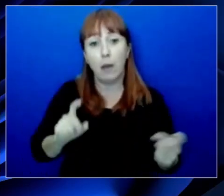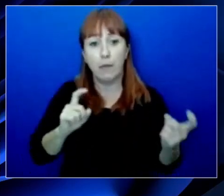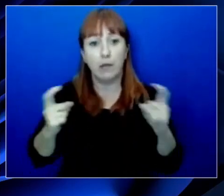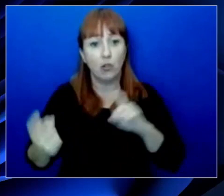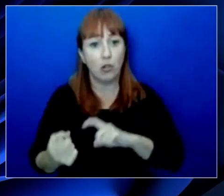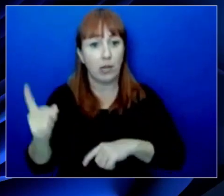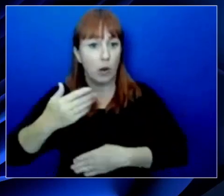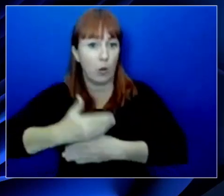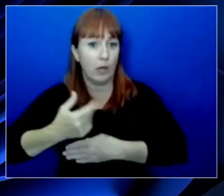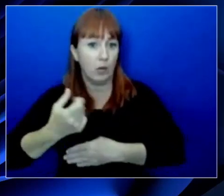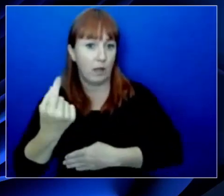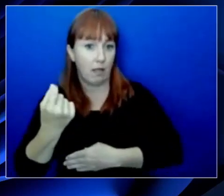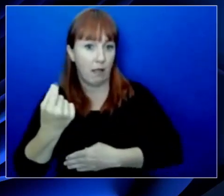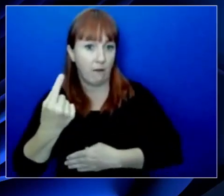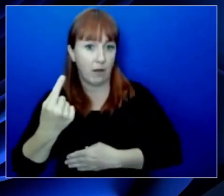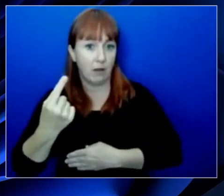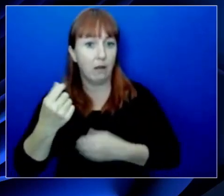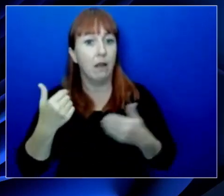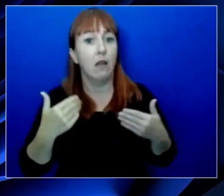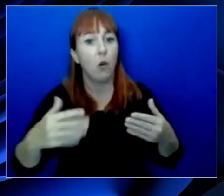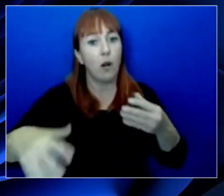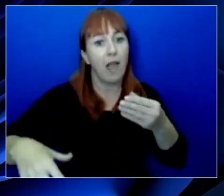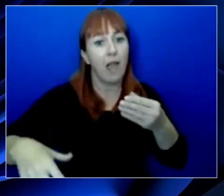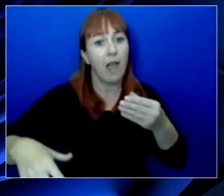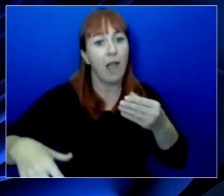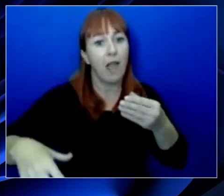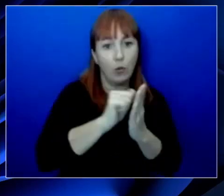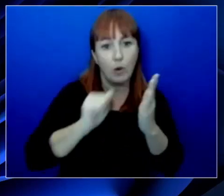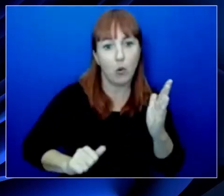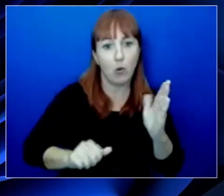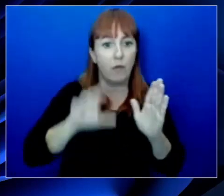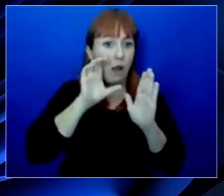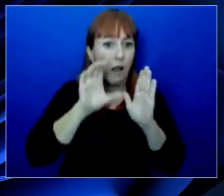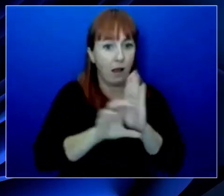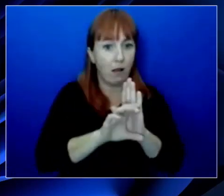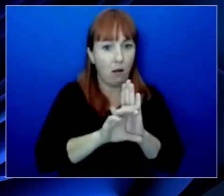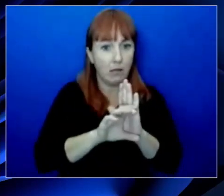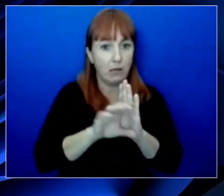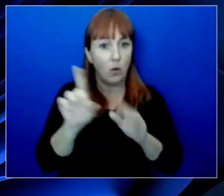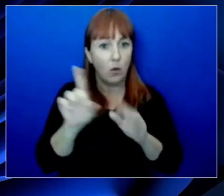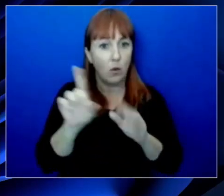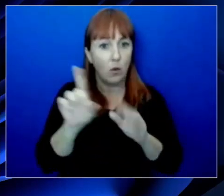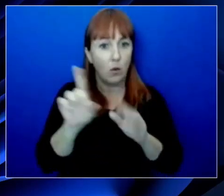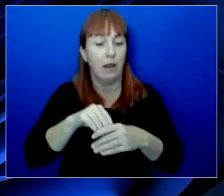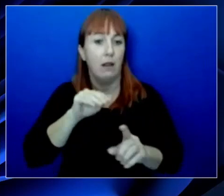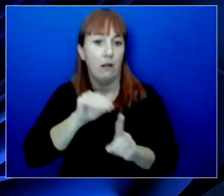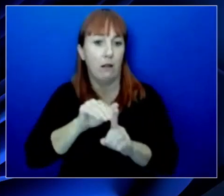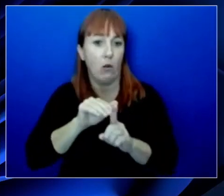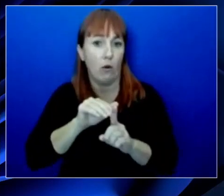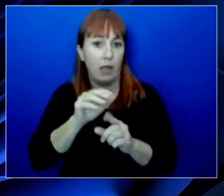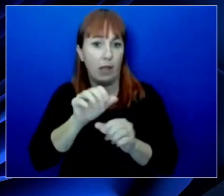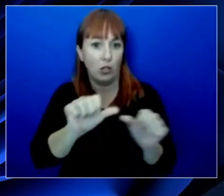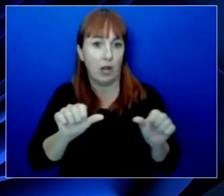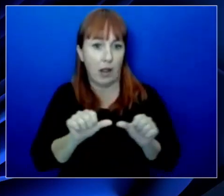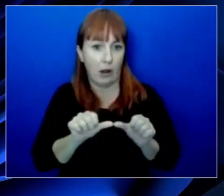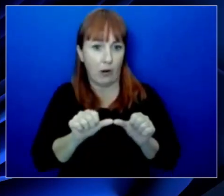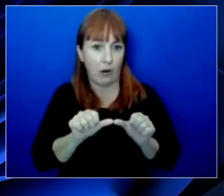allow you to add and remove these icons to the notification area, and I'd like to show you how that's done now,